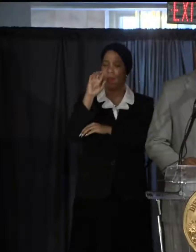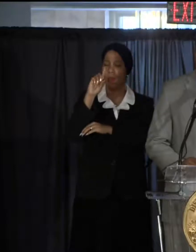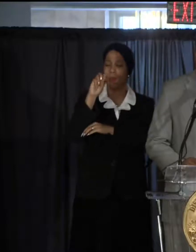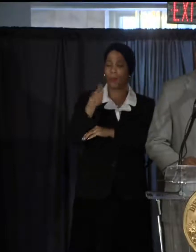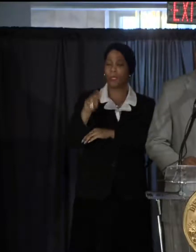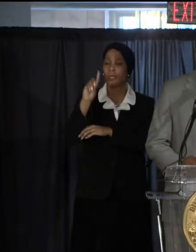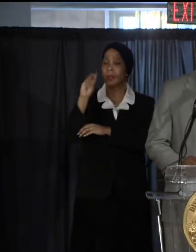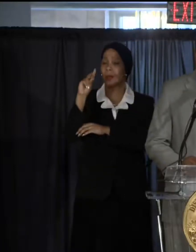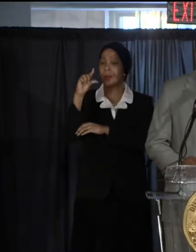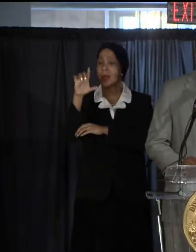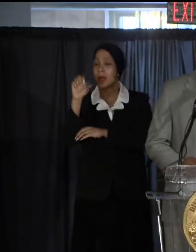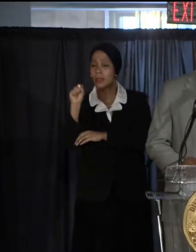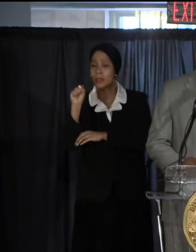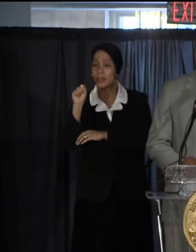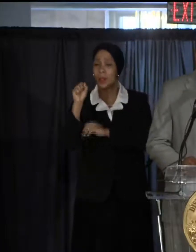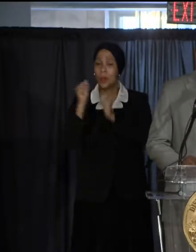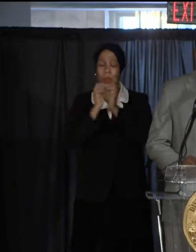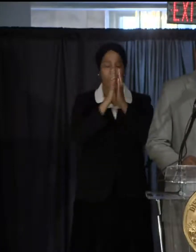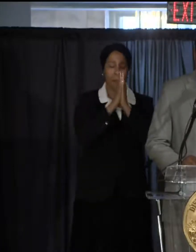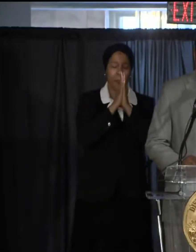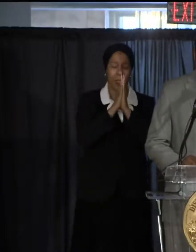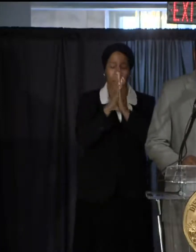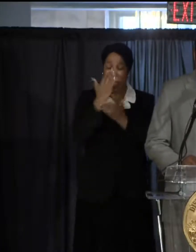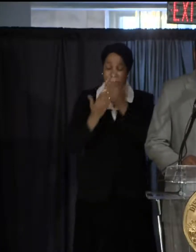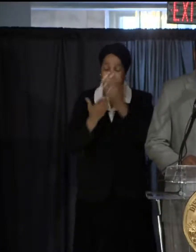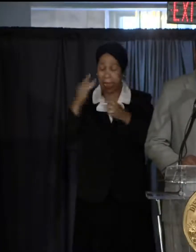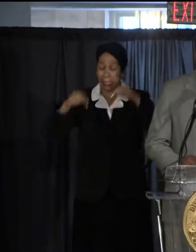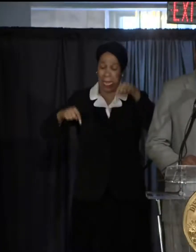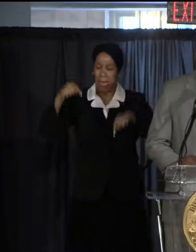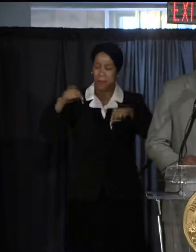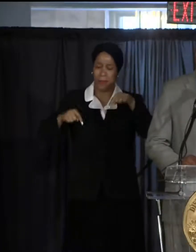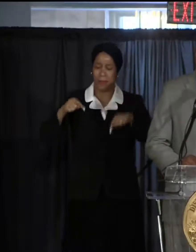OUR HANDS AND OUR FEET. TEACH US LIKE HARRIET TUBMAN